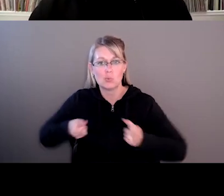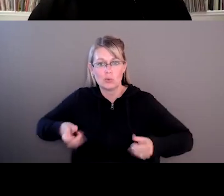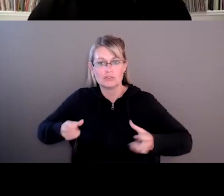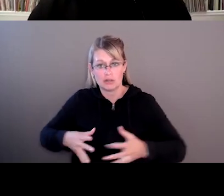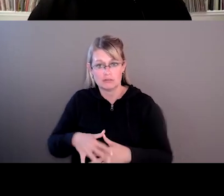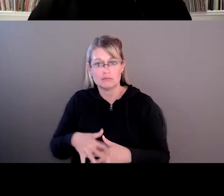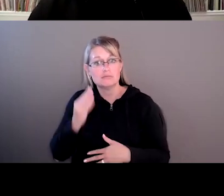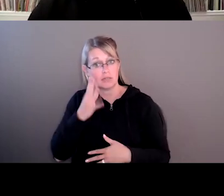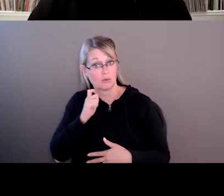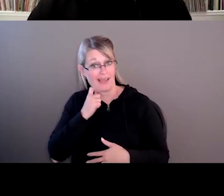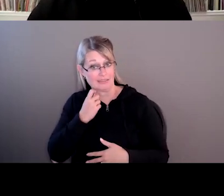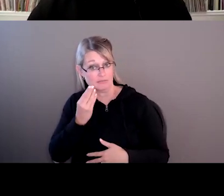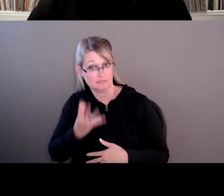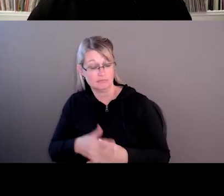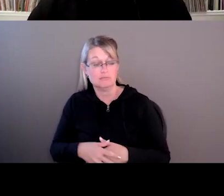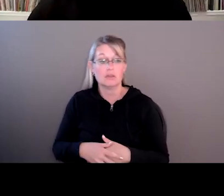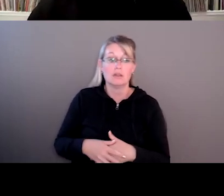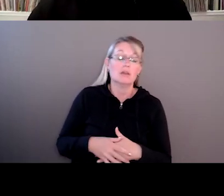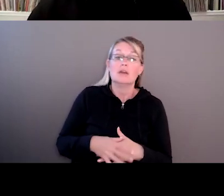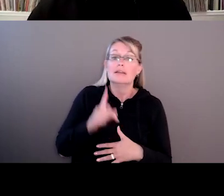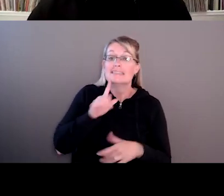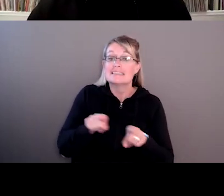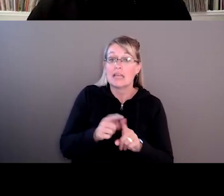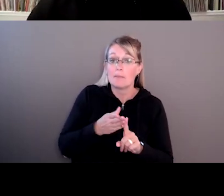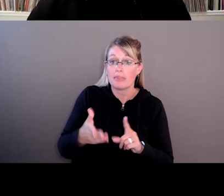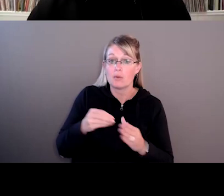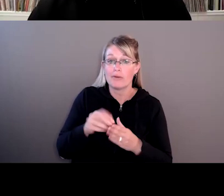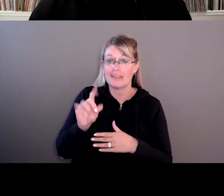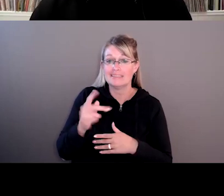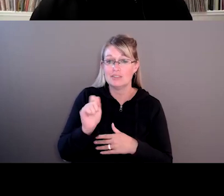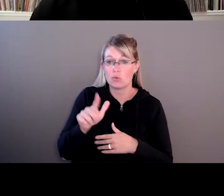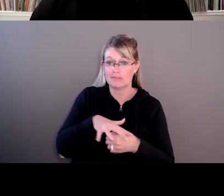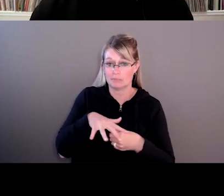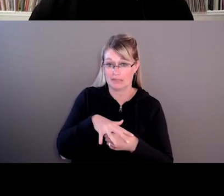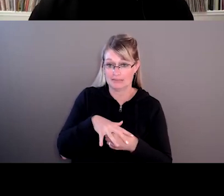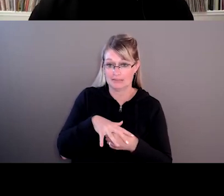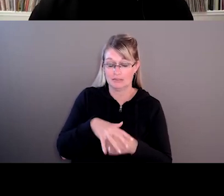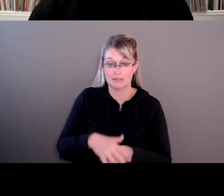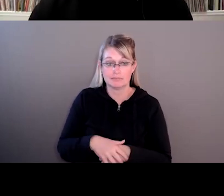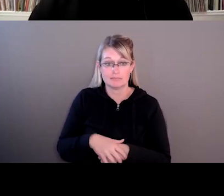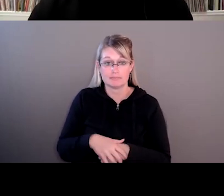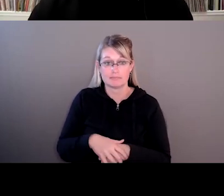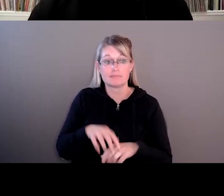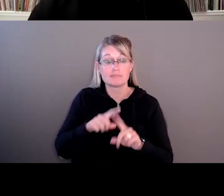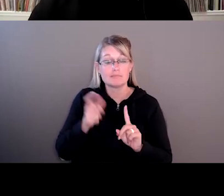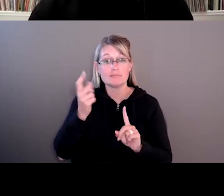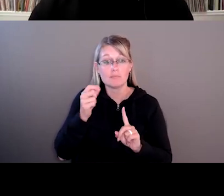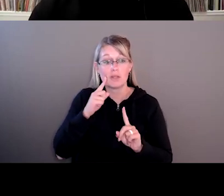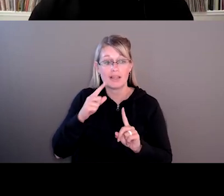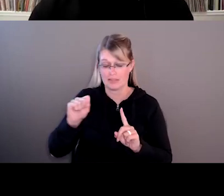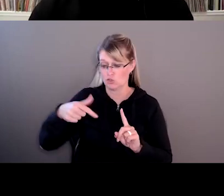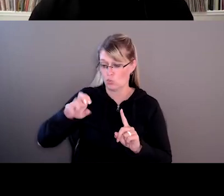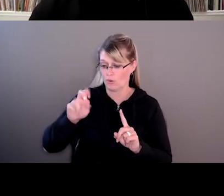And it's the same thing in the digital space. But really the squeaky wheel gets the grease